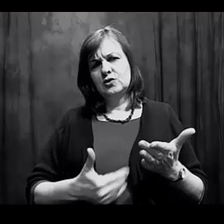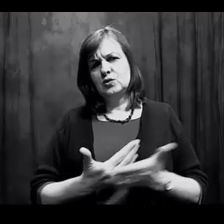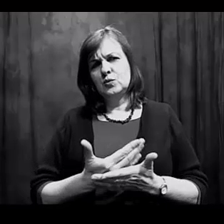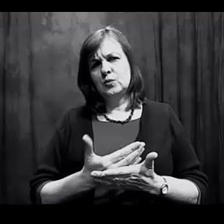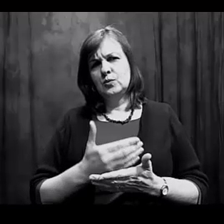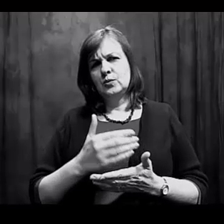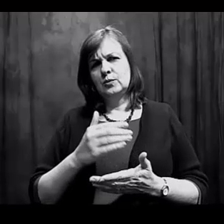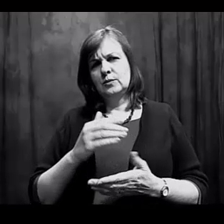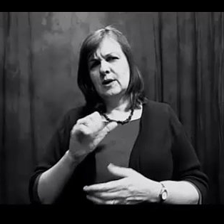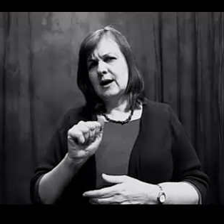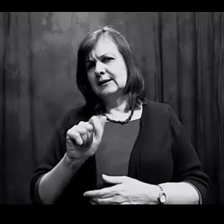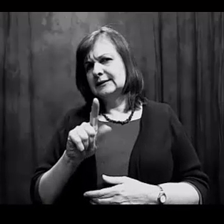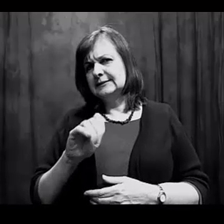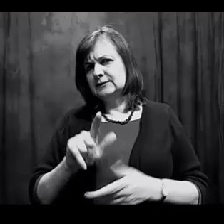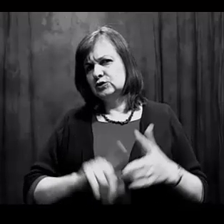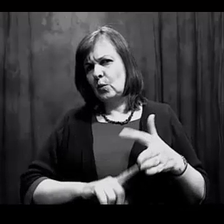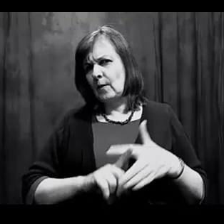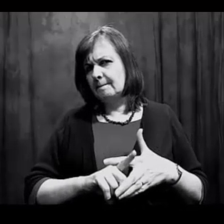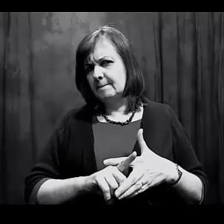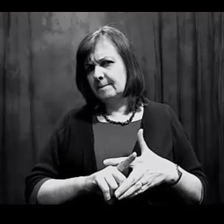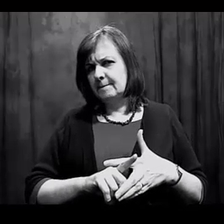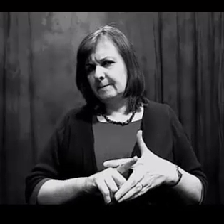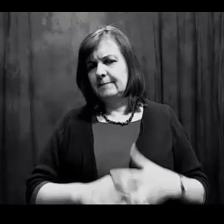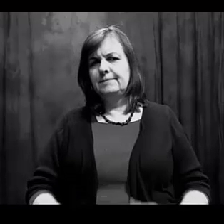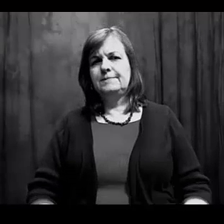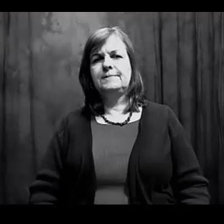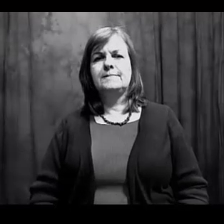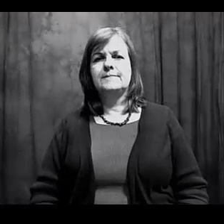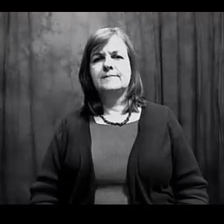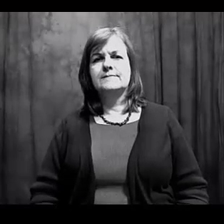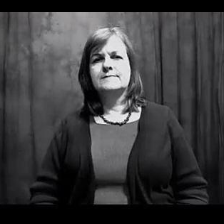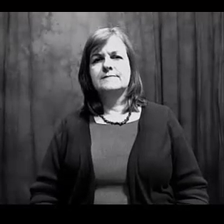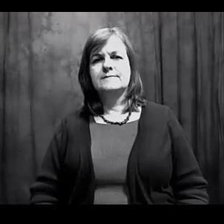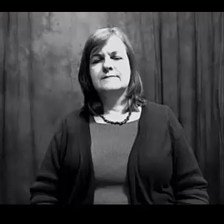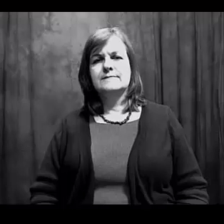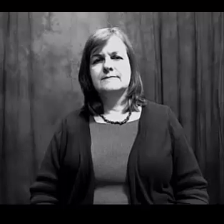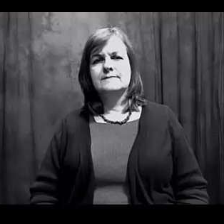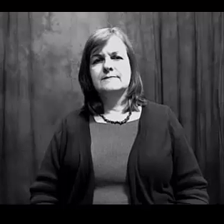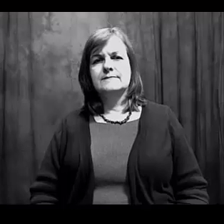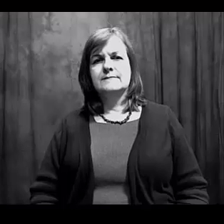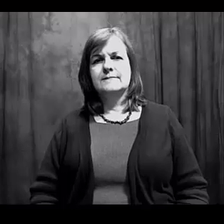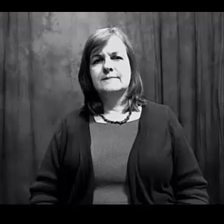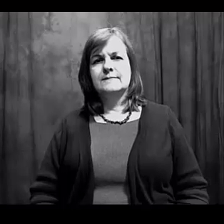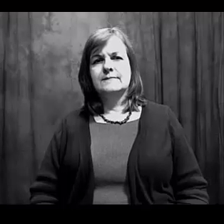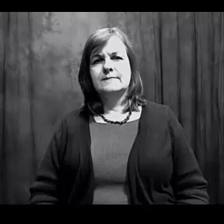I don't wanna think about genetic drift